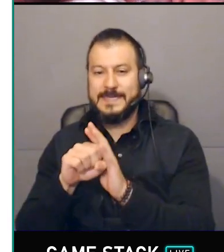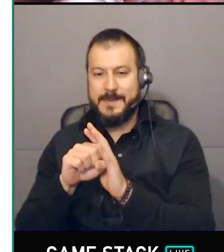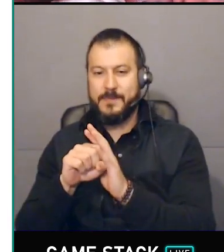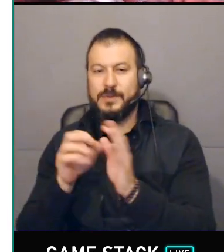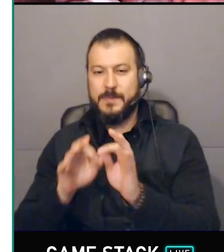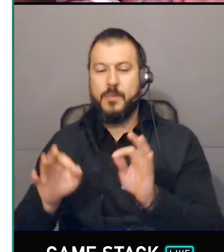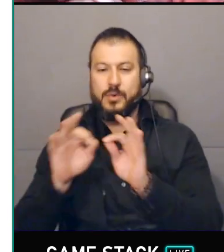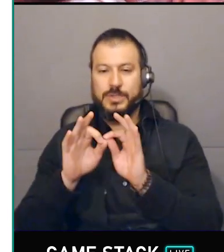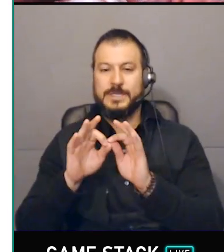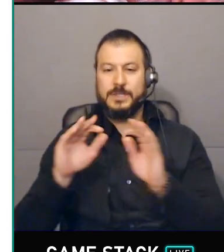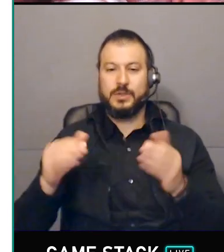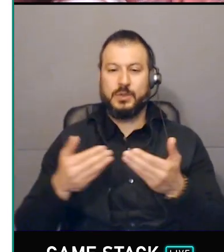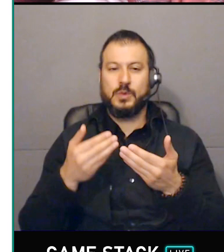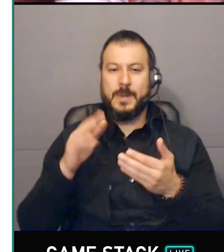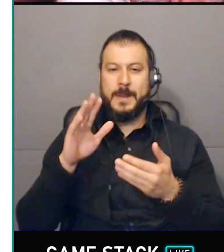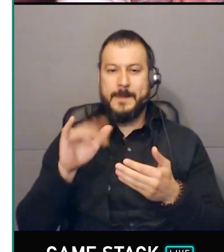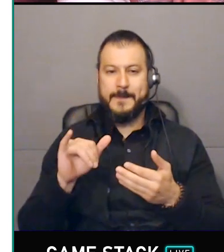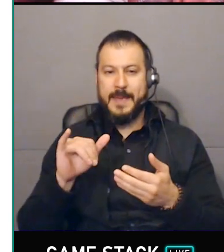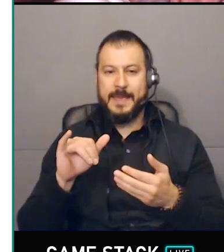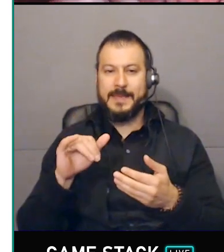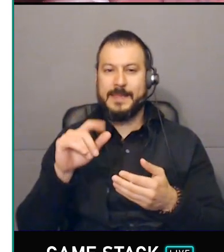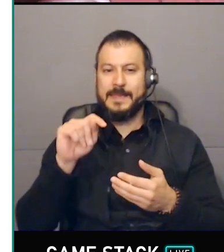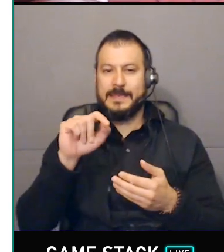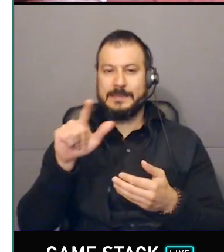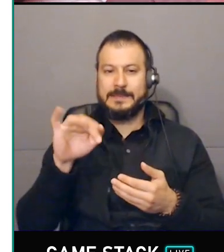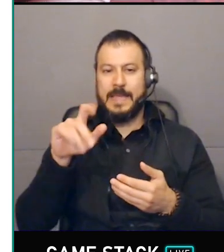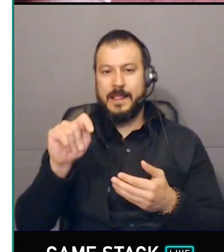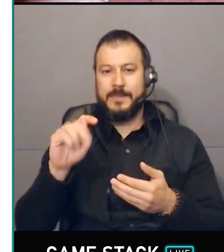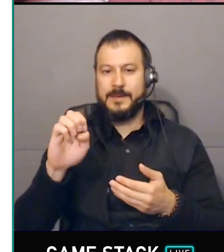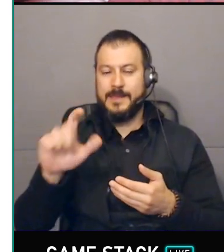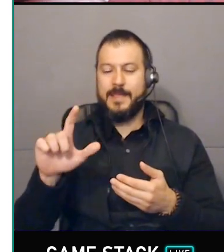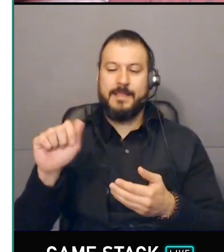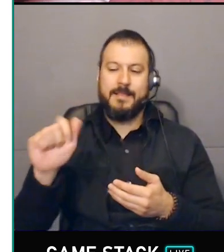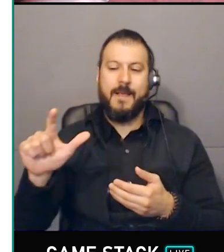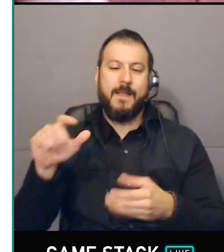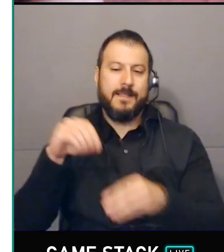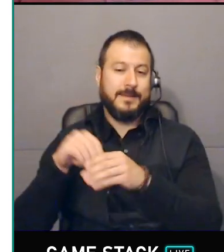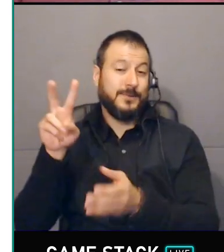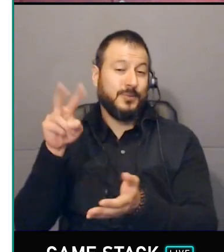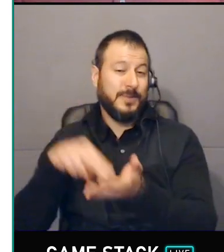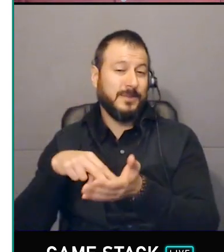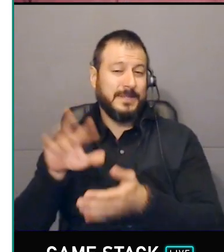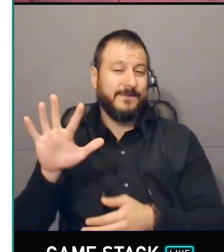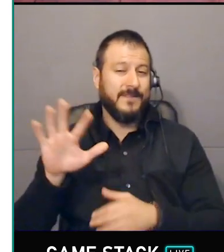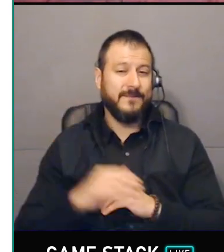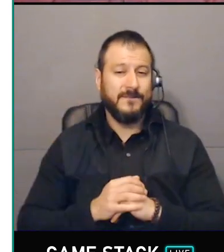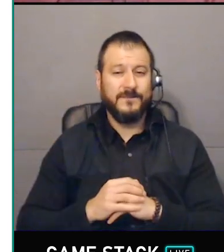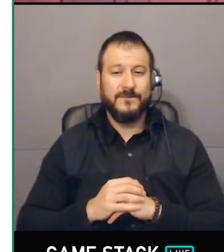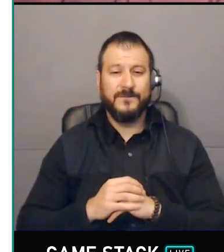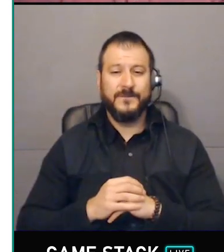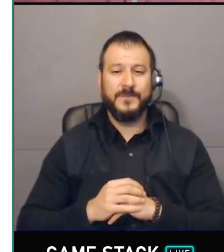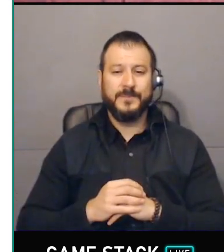and this was introduced to graphics by Talbot et al in 2005. So what is this thing?